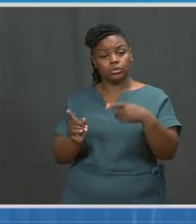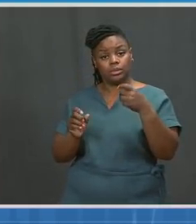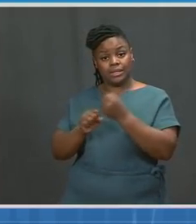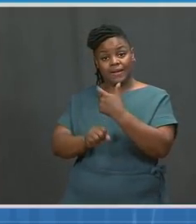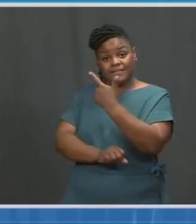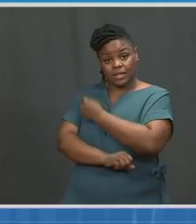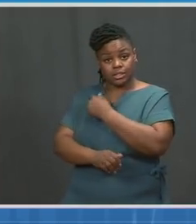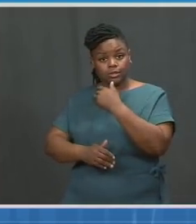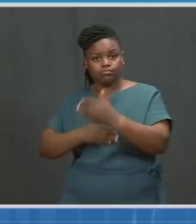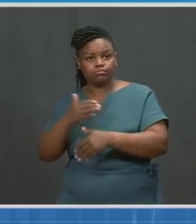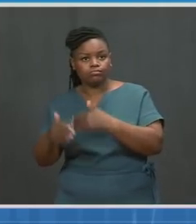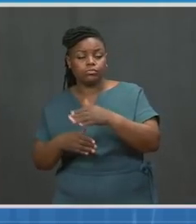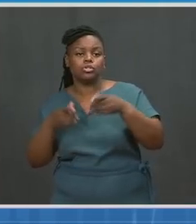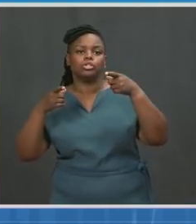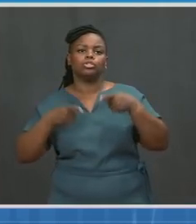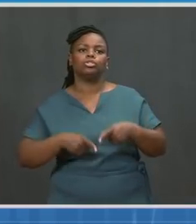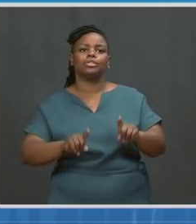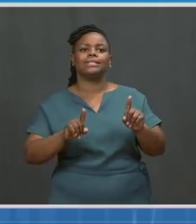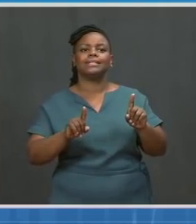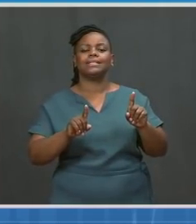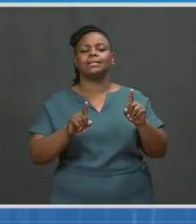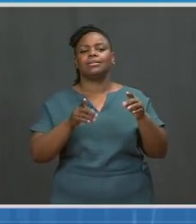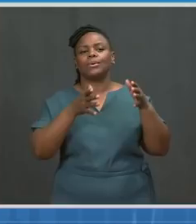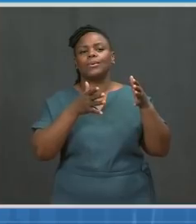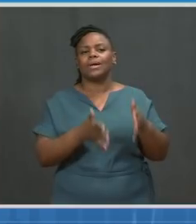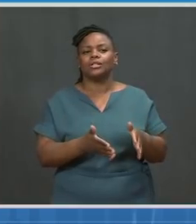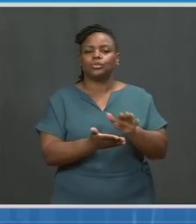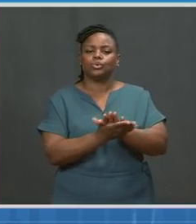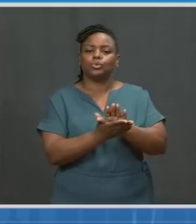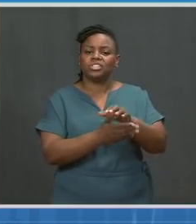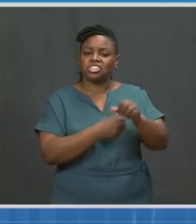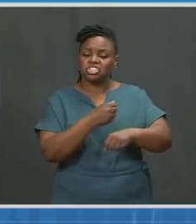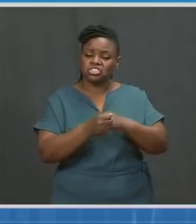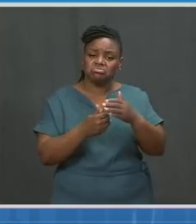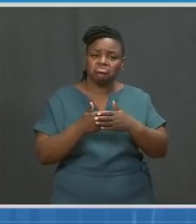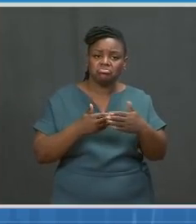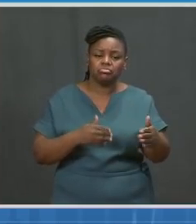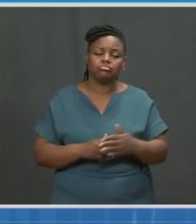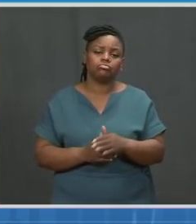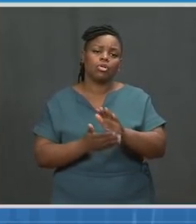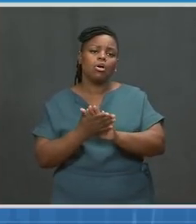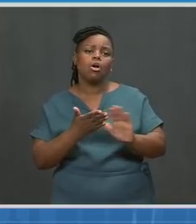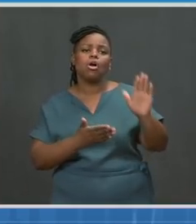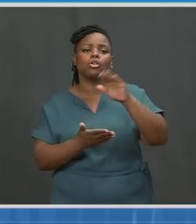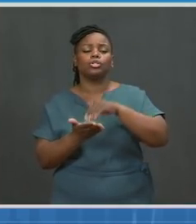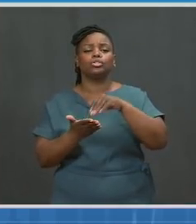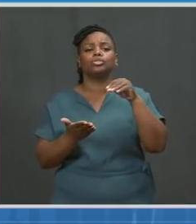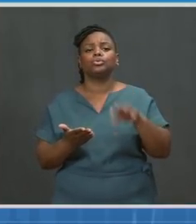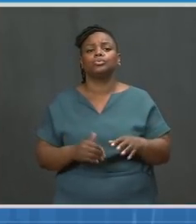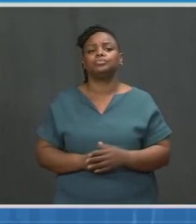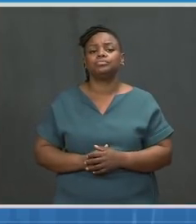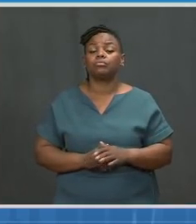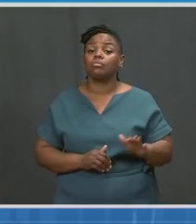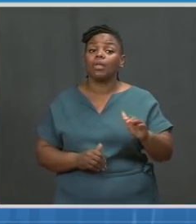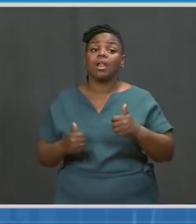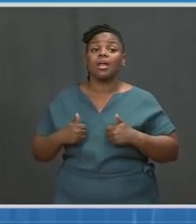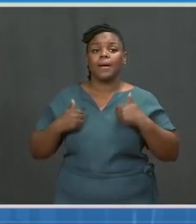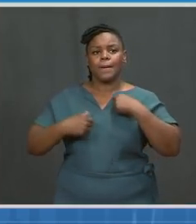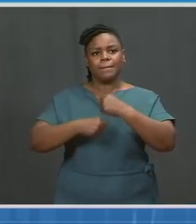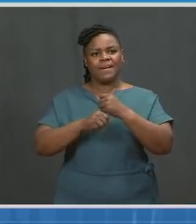during the remaining school year. College students lead lives that make physical isolation somehow a little more challenging.